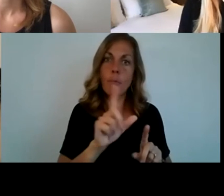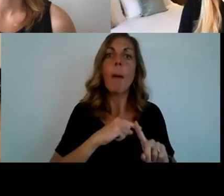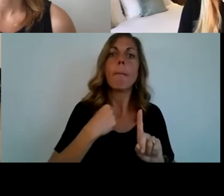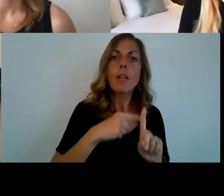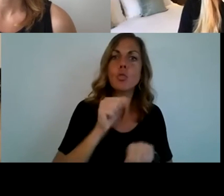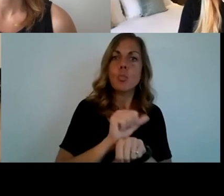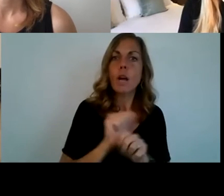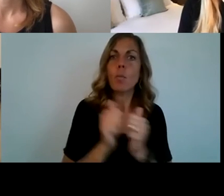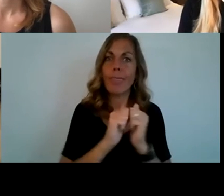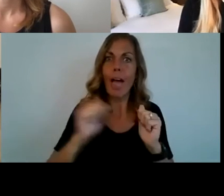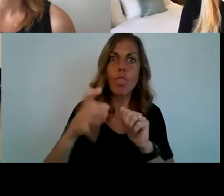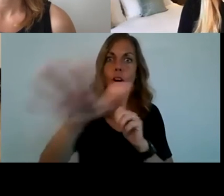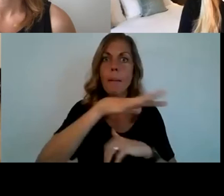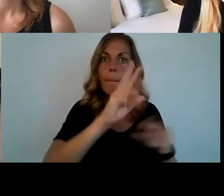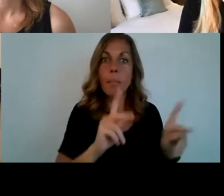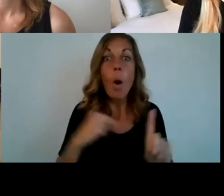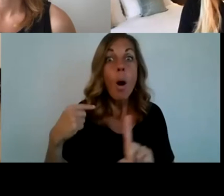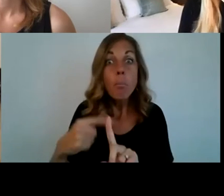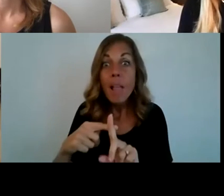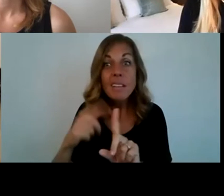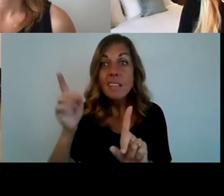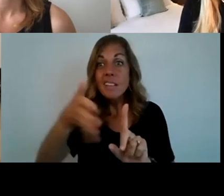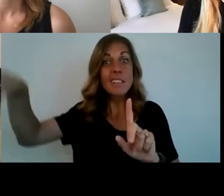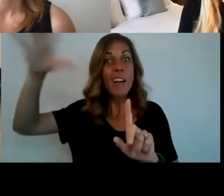was happening publicly, right? There were Google Docs out there. And we all kind of